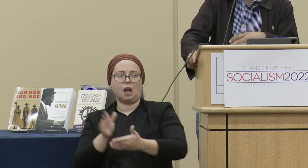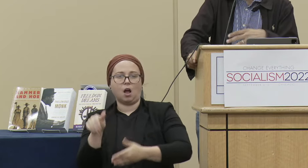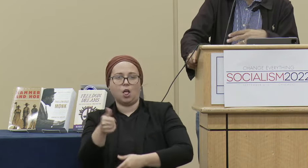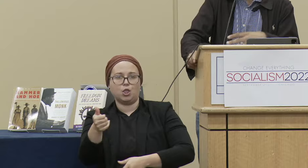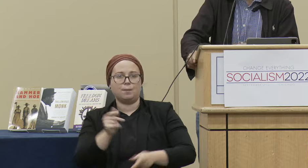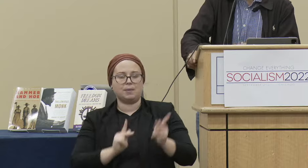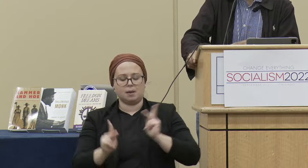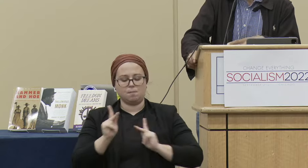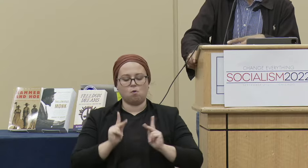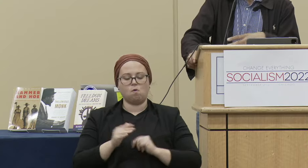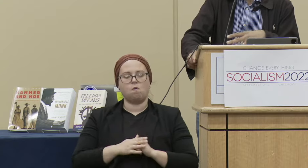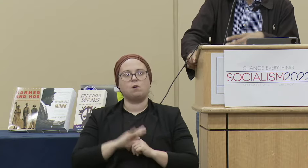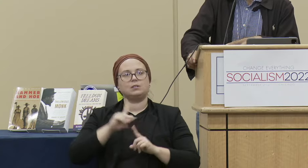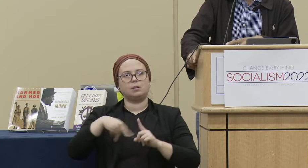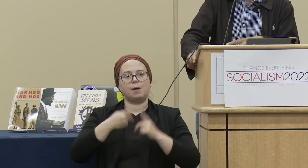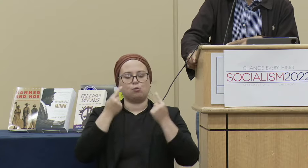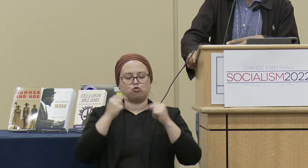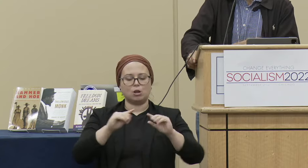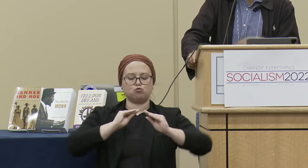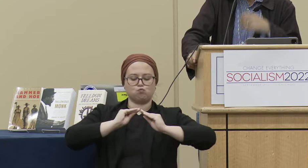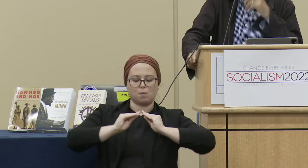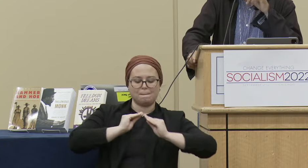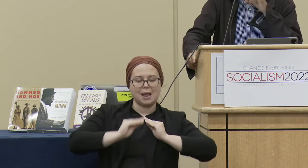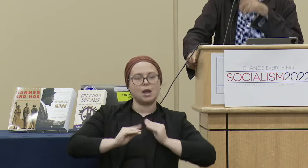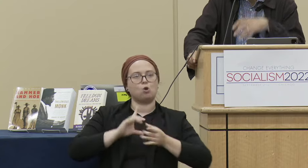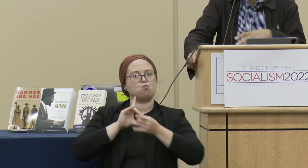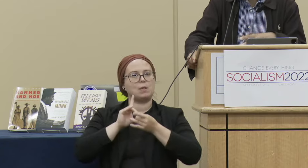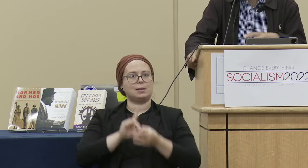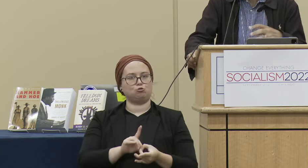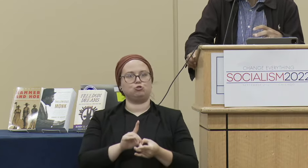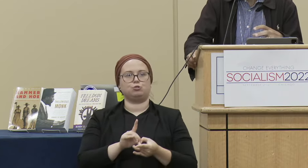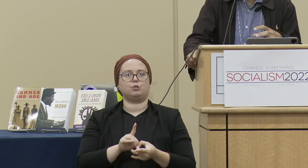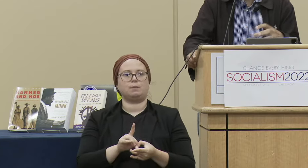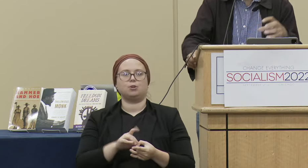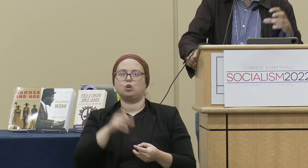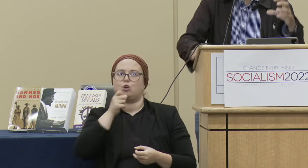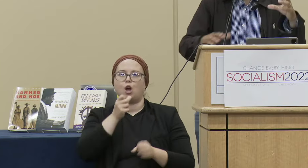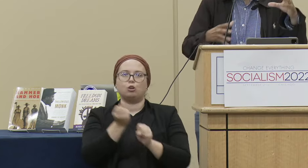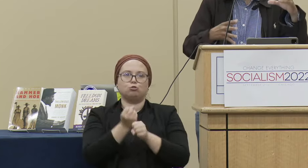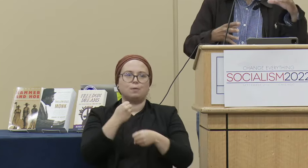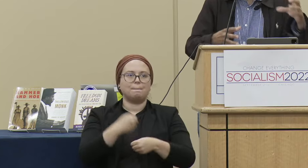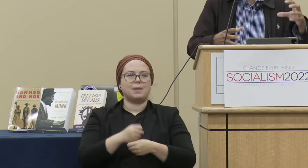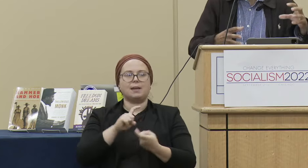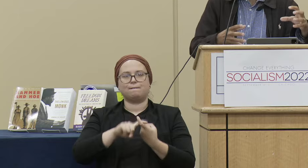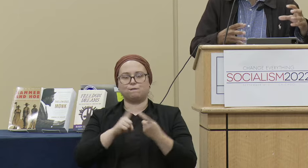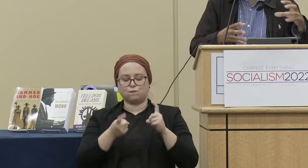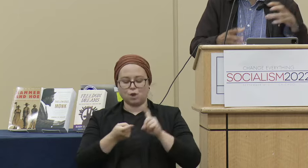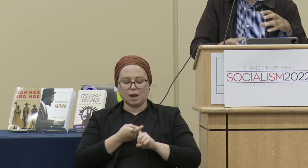visited upon all kinds of other people.